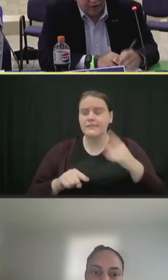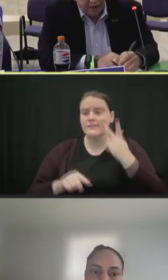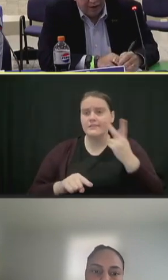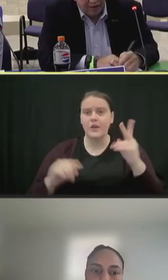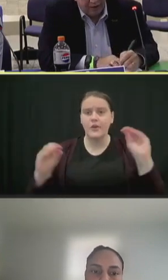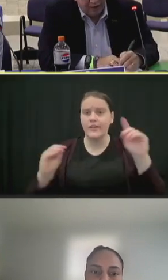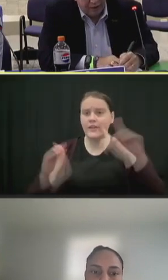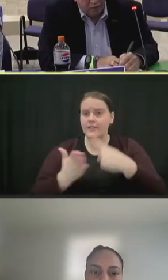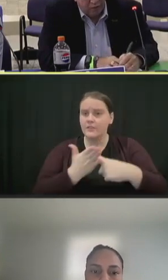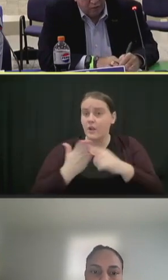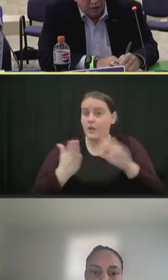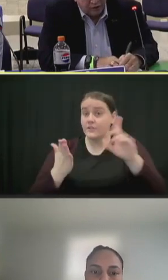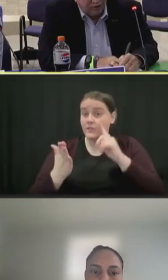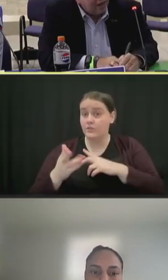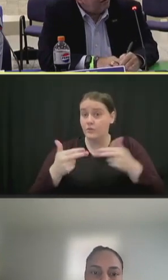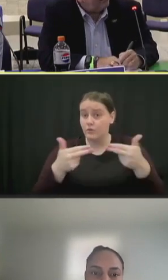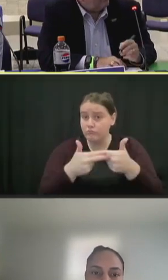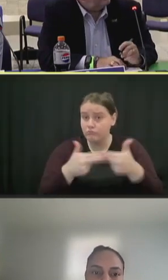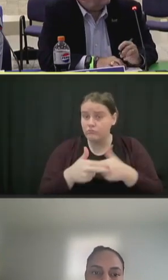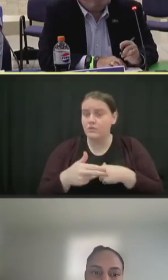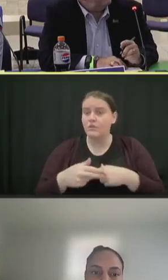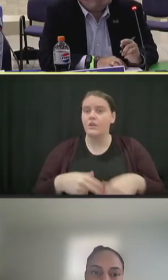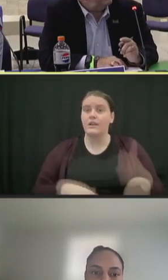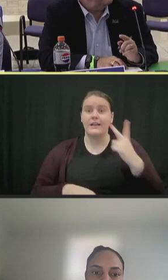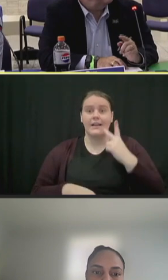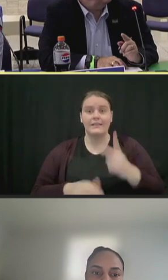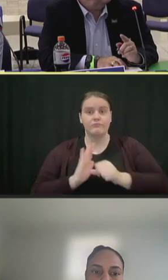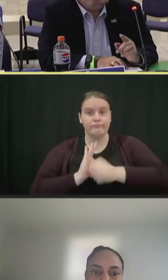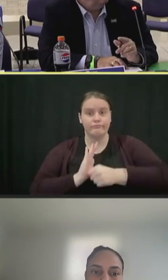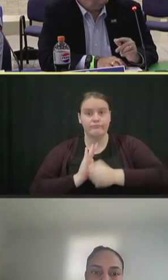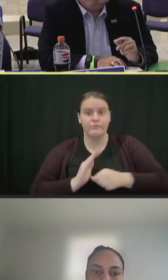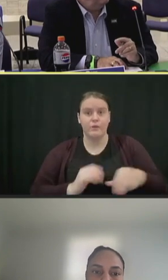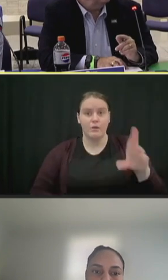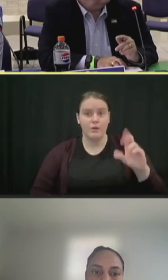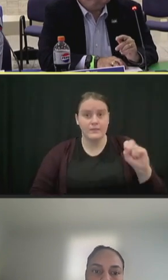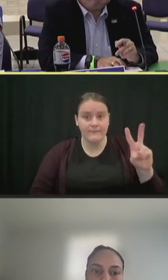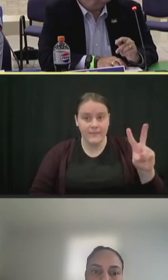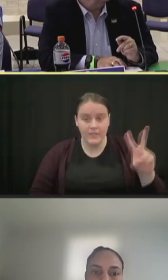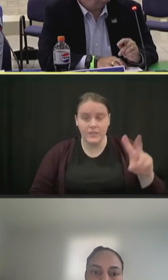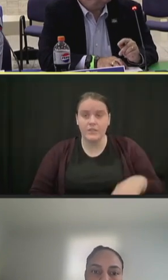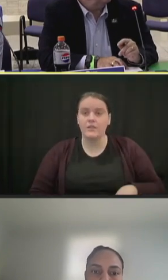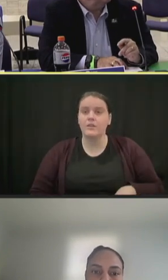And then I saw a lot on RSV. But I didn't see -- one of the things that provided struggle with is,